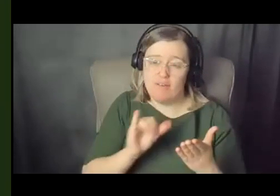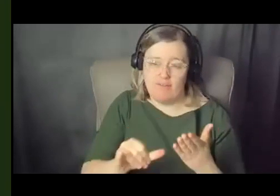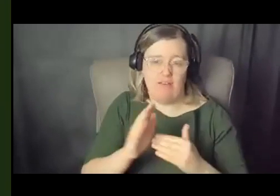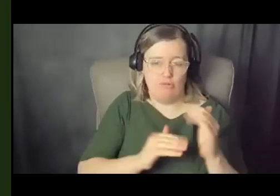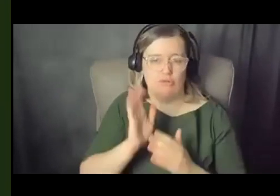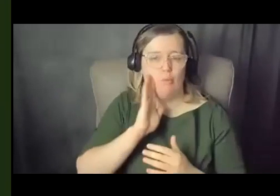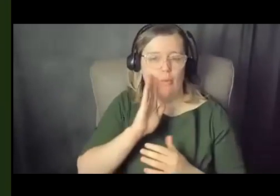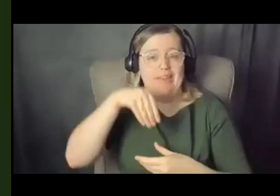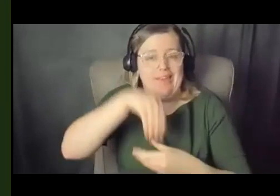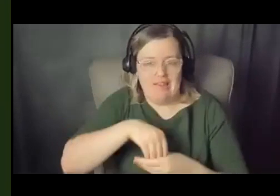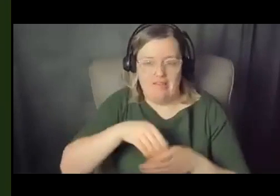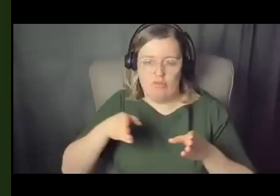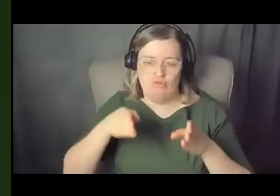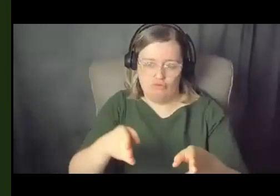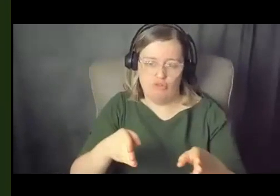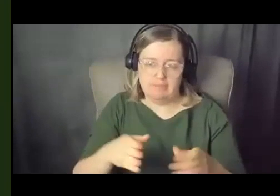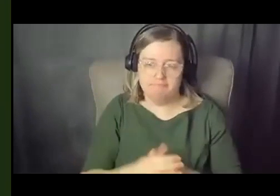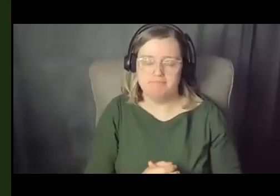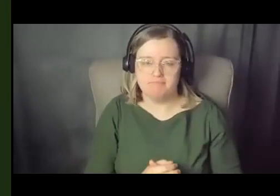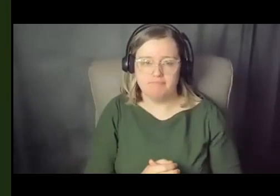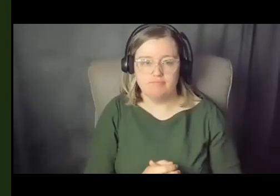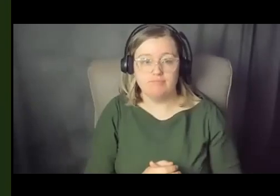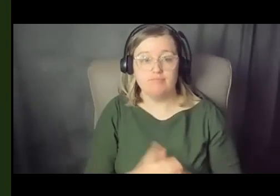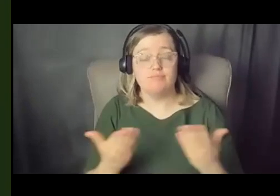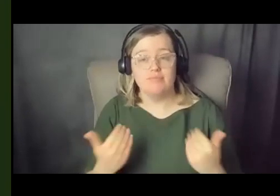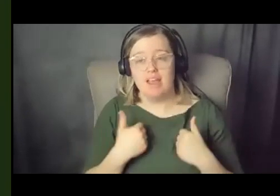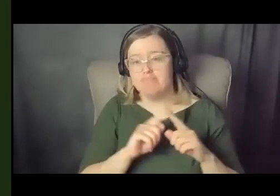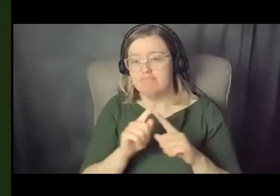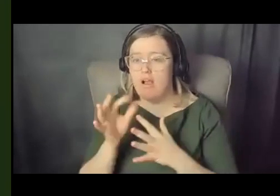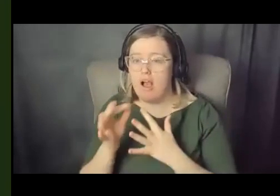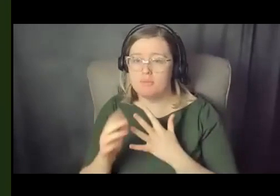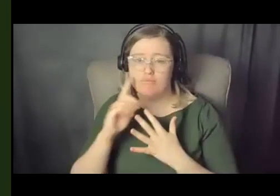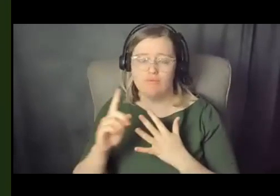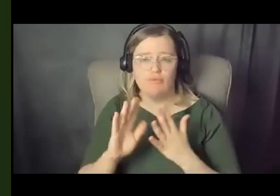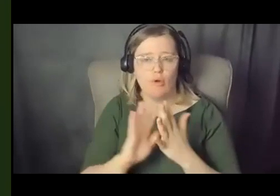So traffic control options.